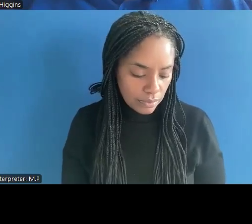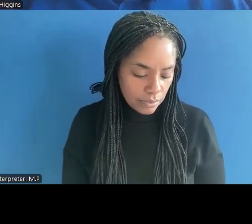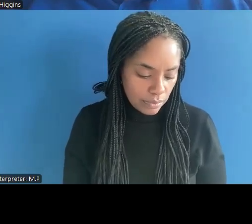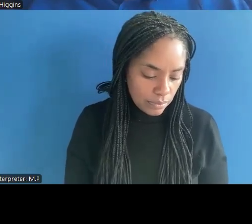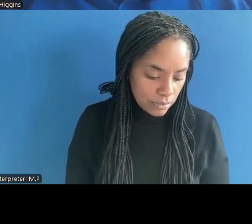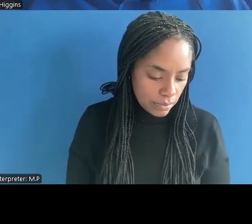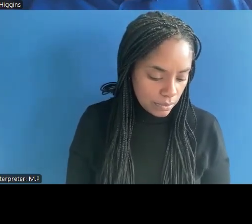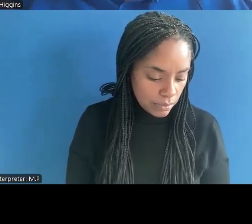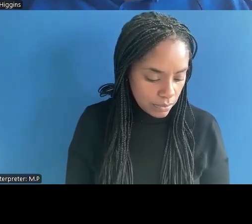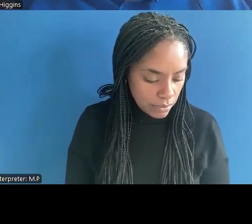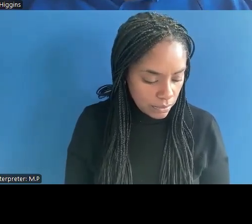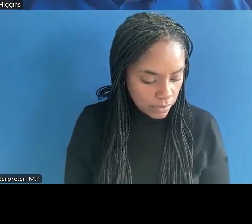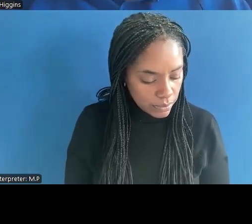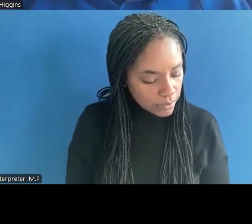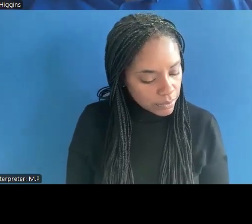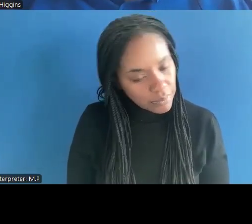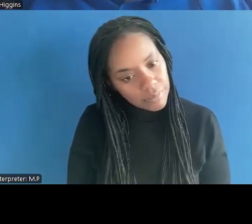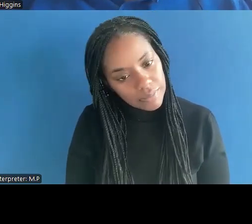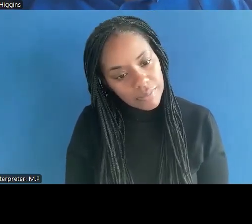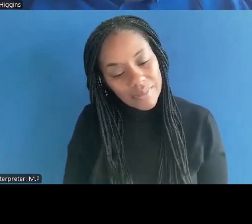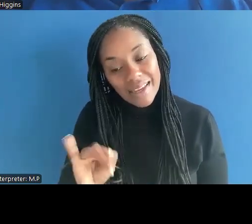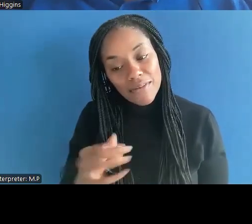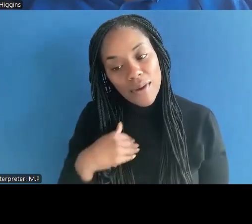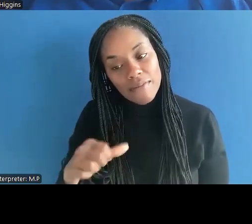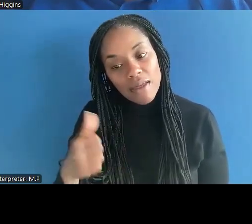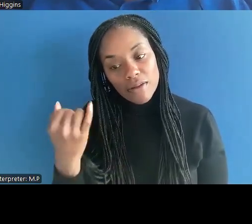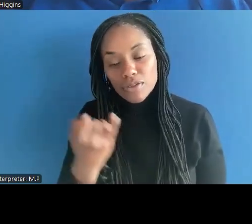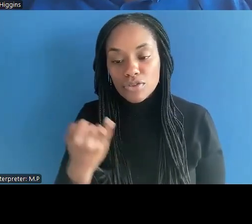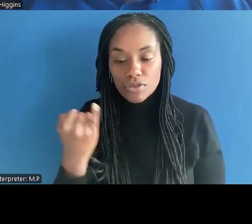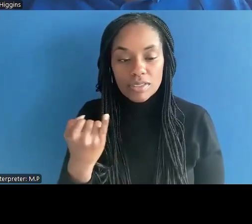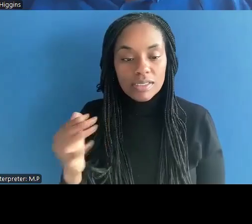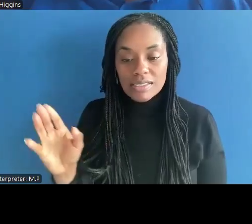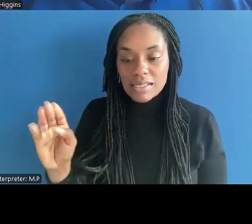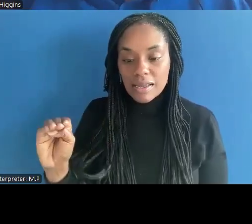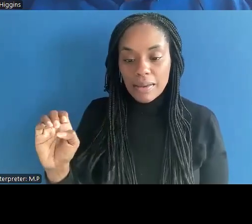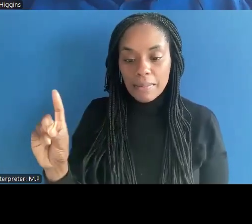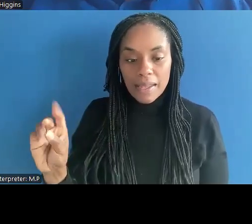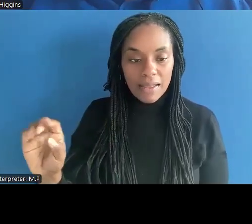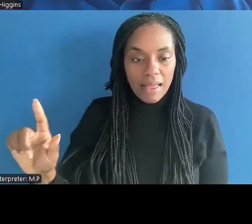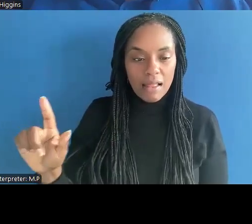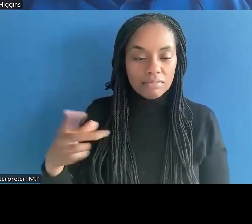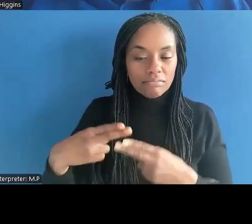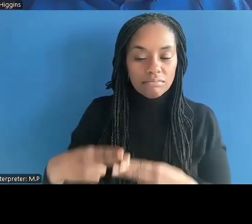So, if you have other insurance, Medi-Cal is what's known as, the payor of last resort.